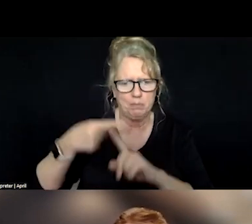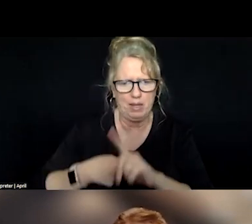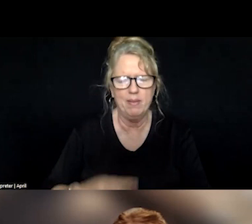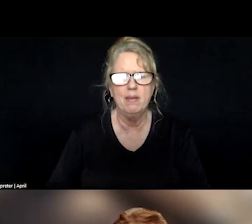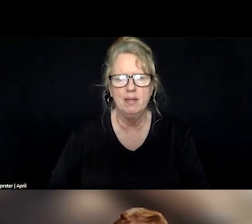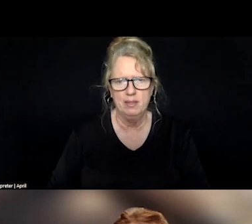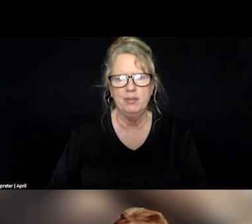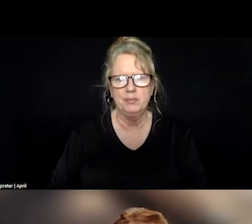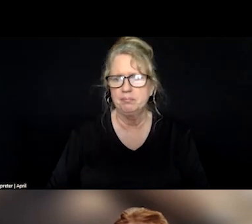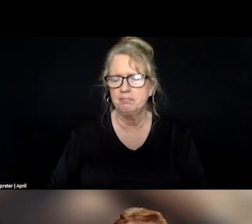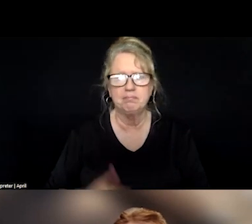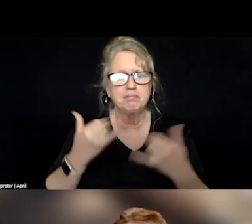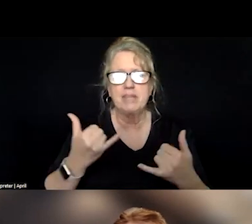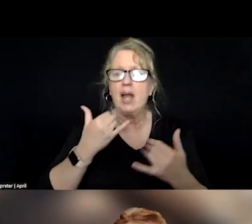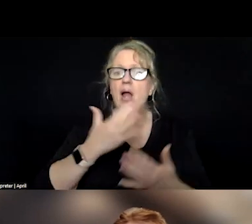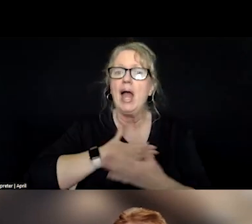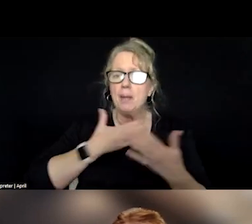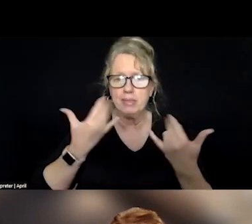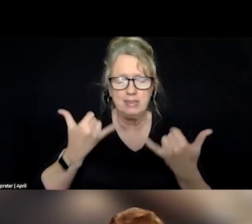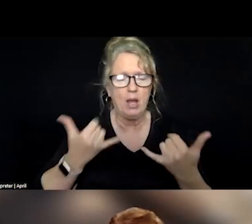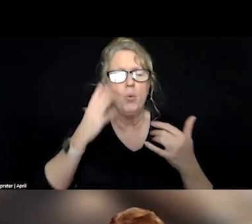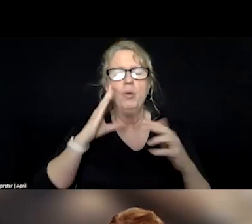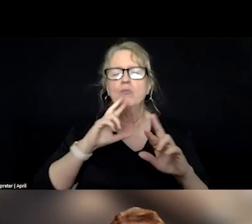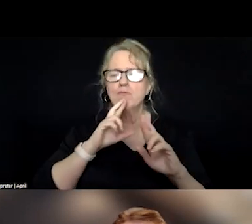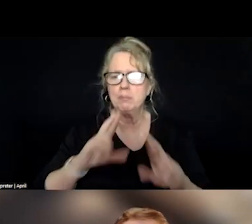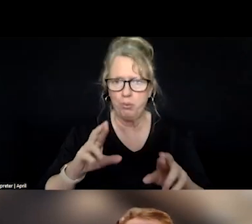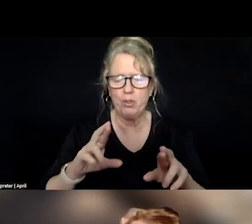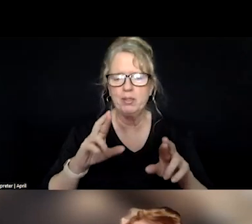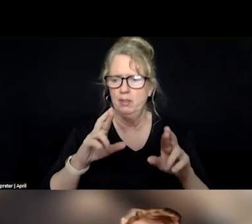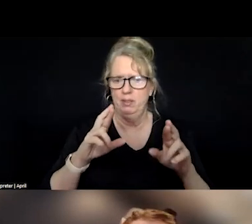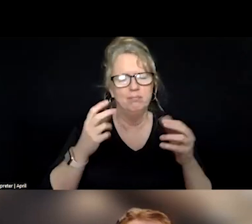WE ARE HAPPY TO REPORT THAT THERE WAS A LOT OF CONCERN THAT WE